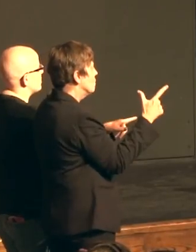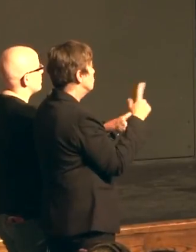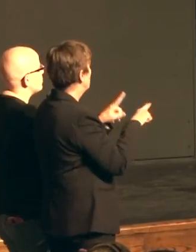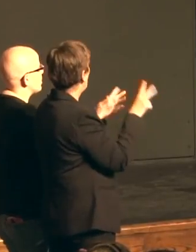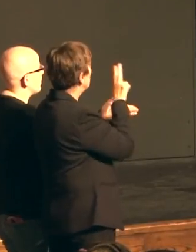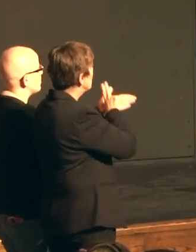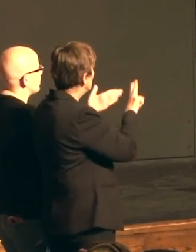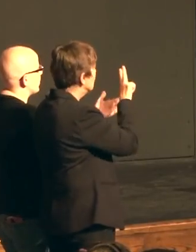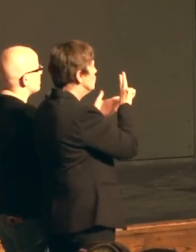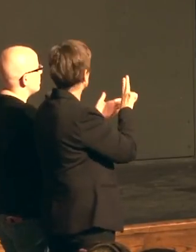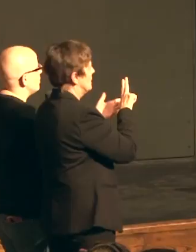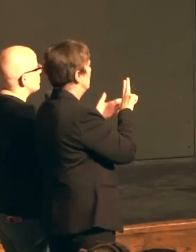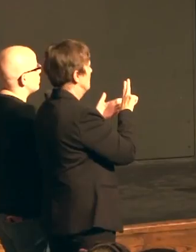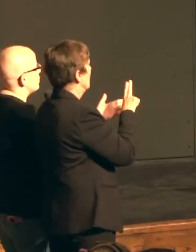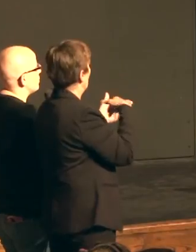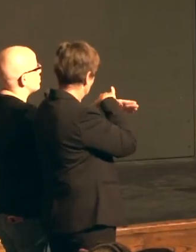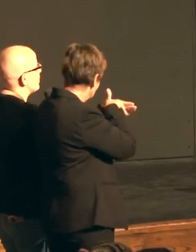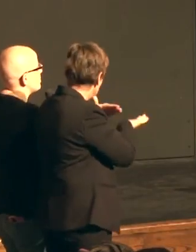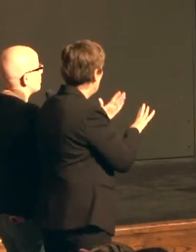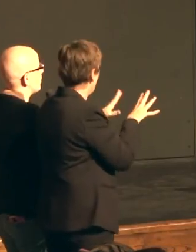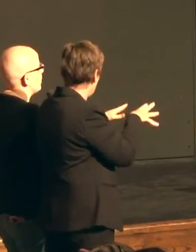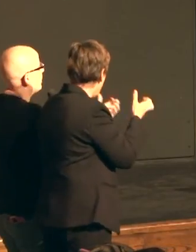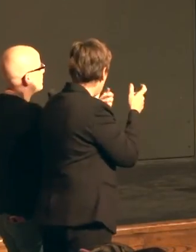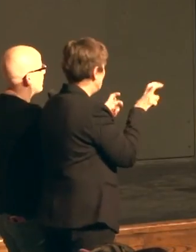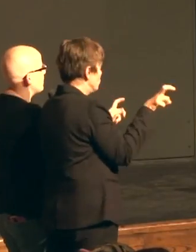are still challenging us to transfer it and accept it